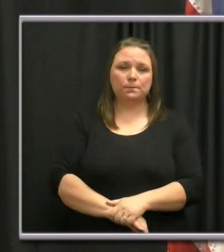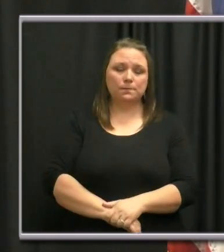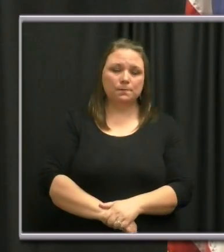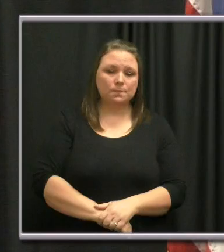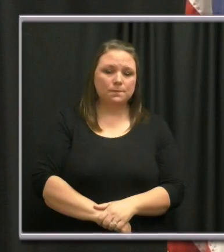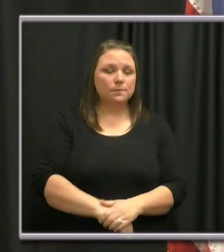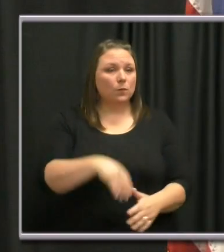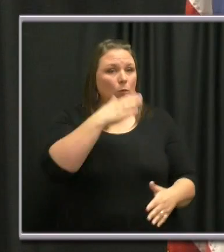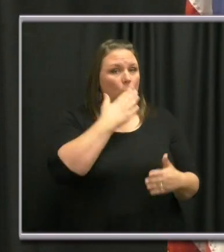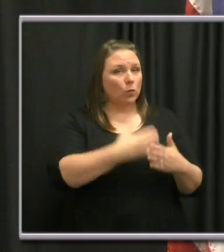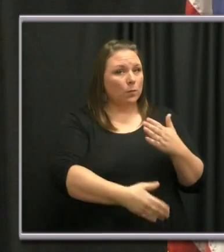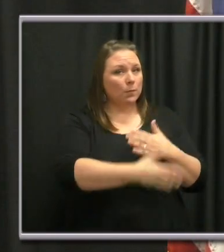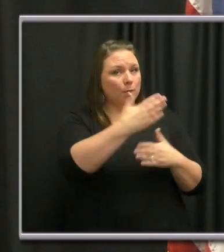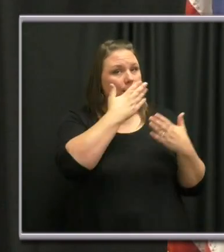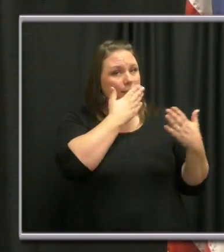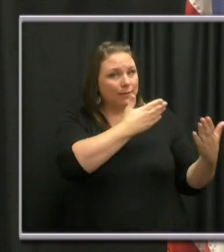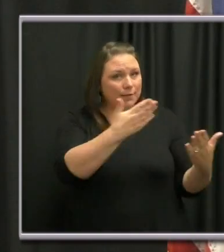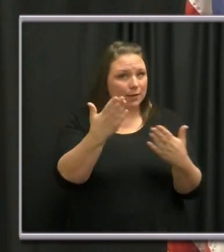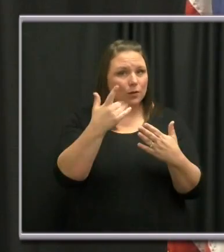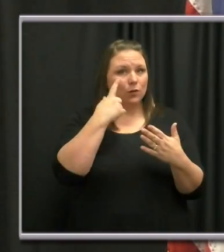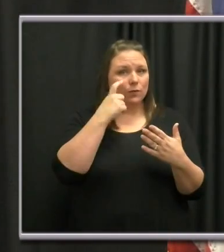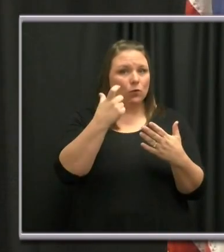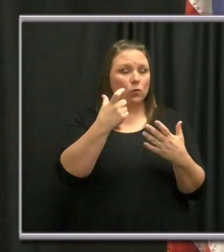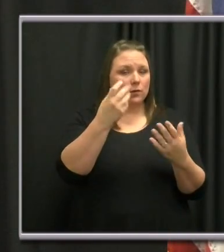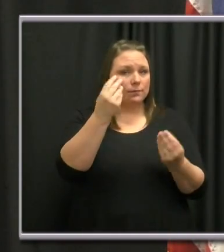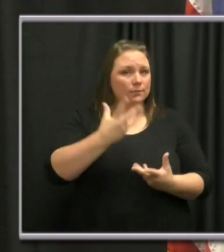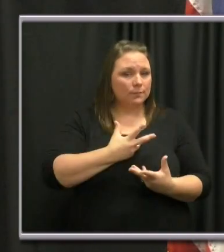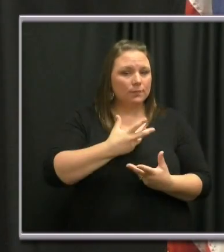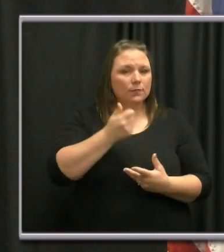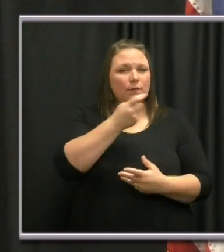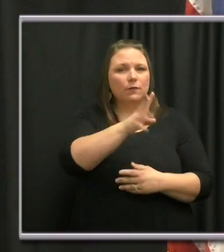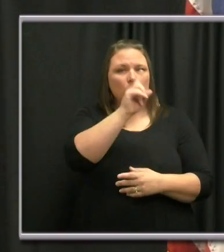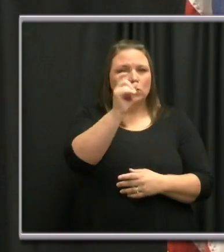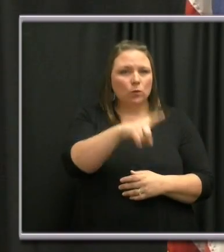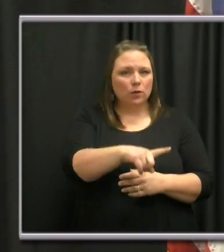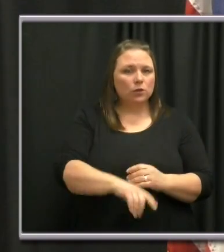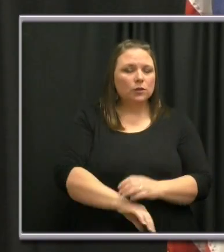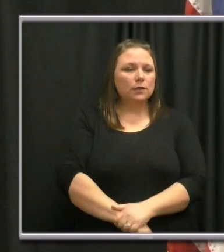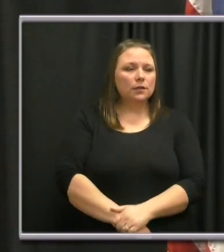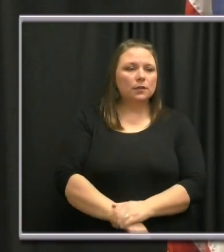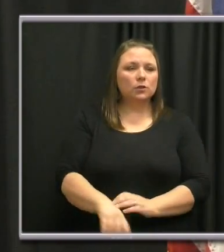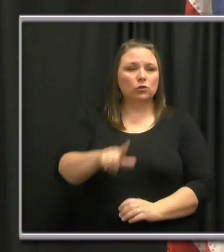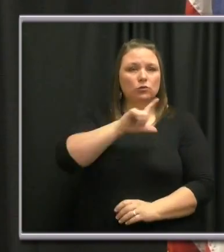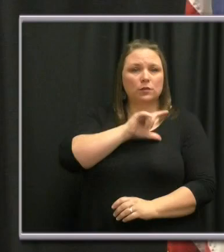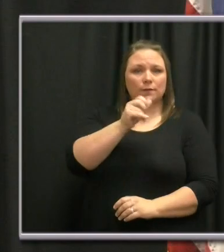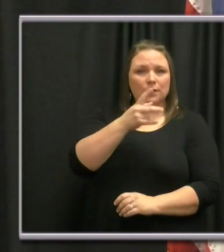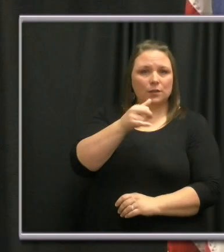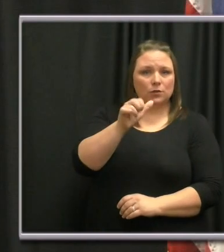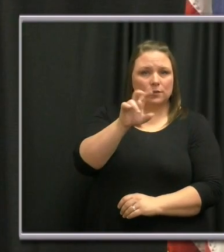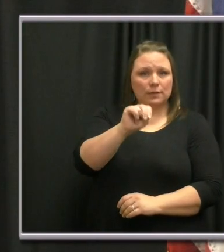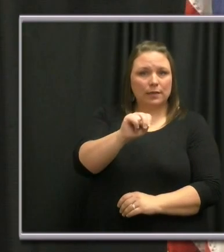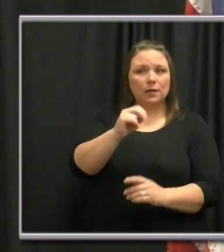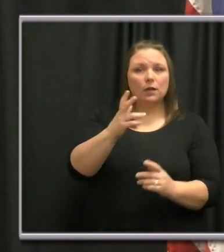START WITH JULIA PALAZZO. A GOOD MORNING THANK YOU ALL FOR